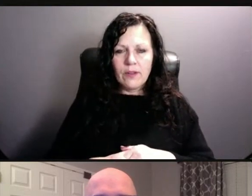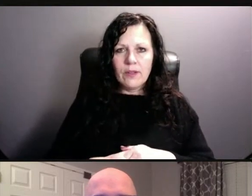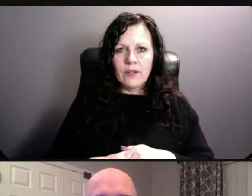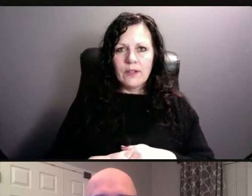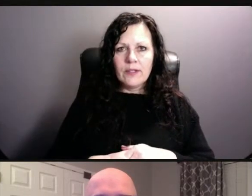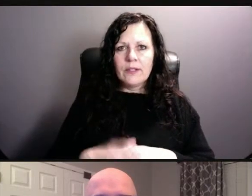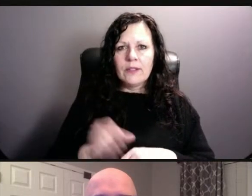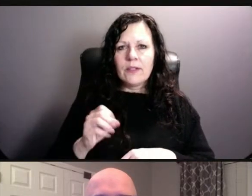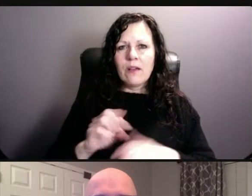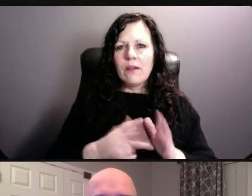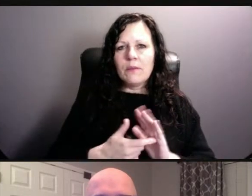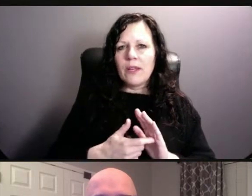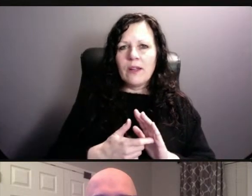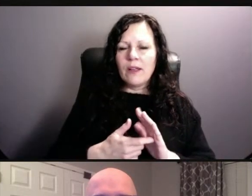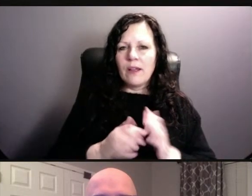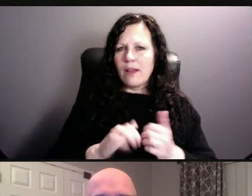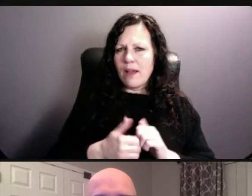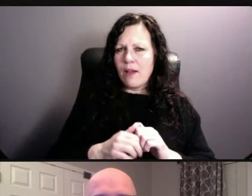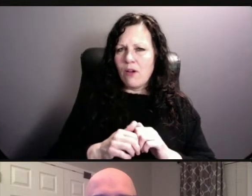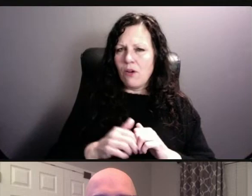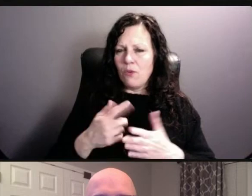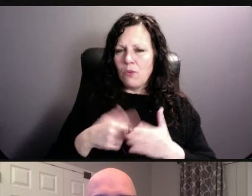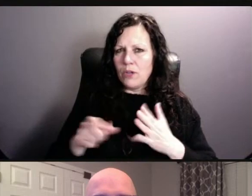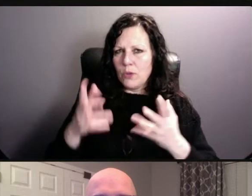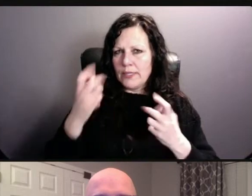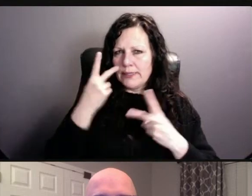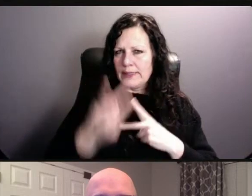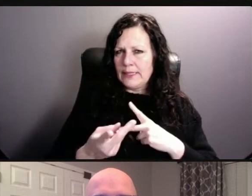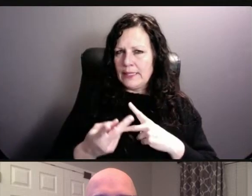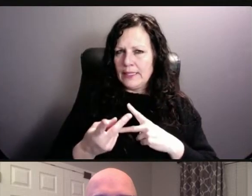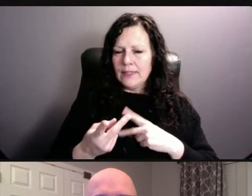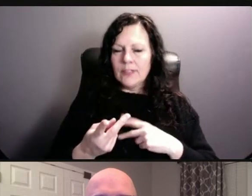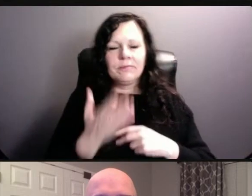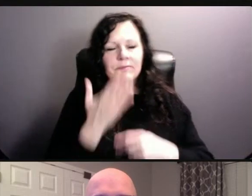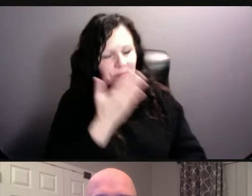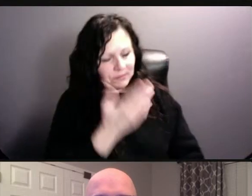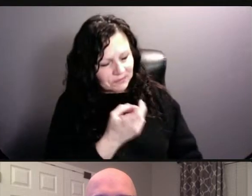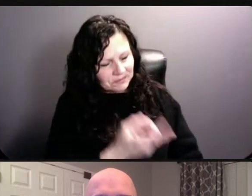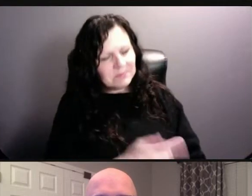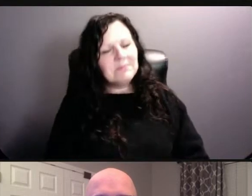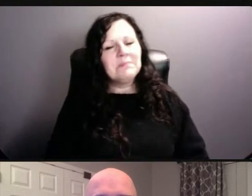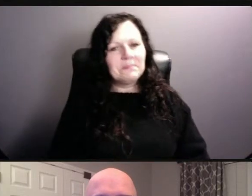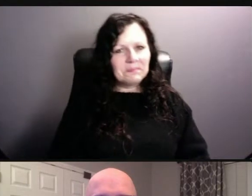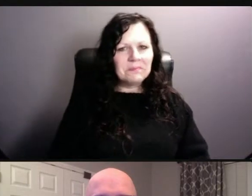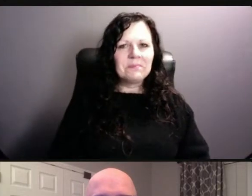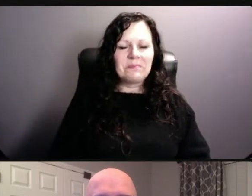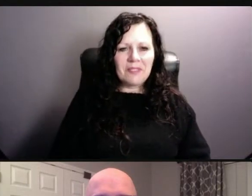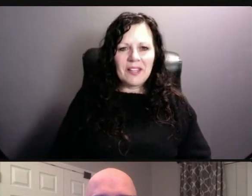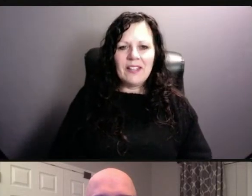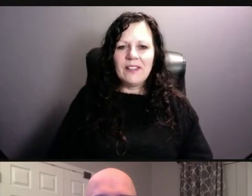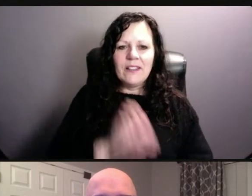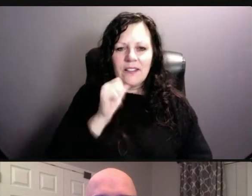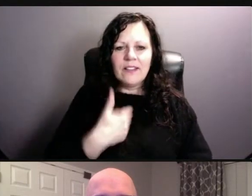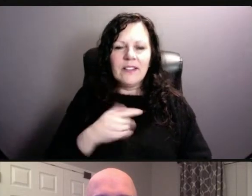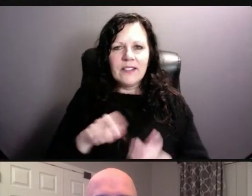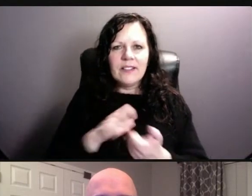YOU KNOW, SO I GUESS I IN WHAT FORMAT WOULD YOU LIKE TO SEE